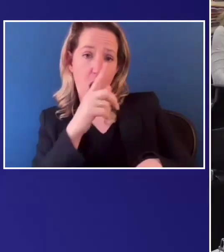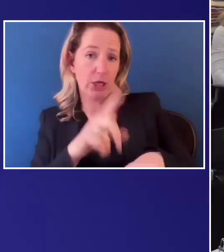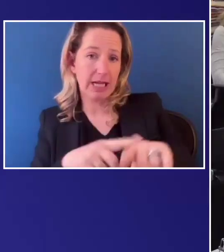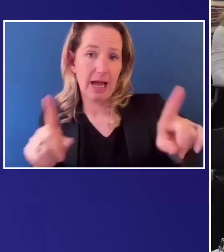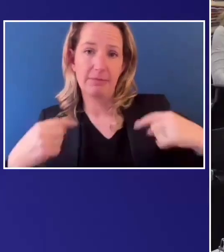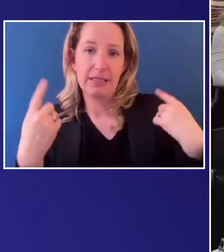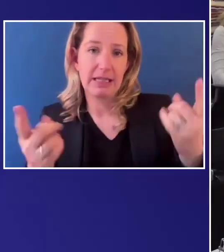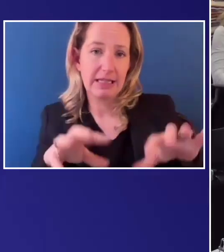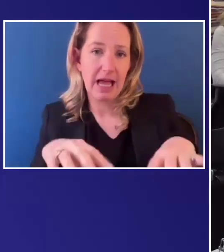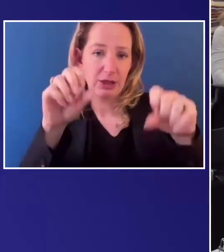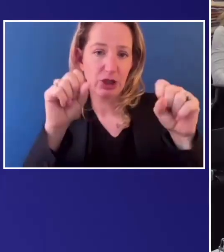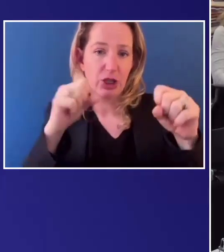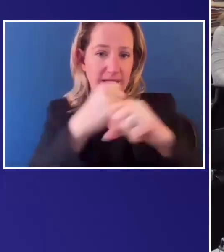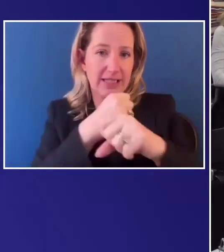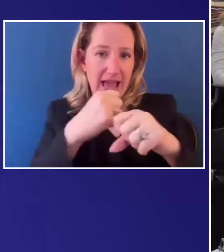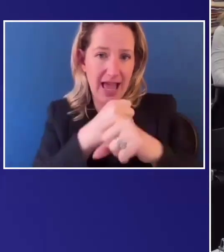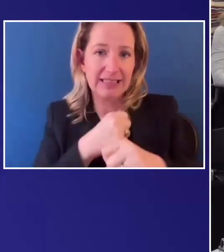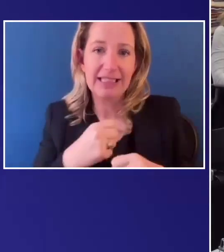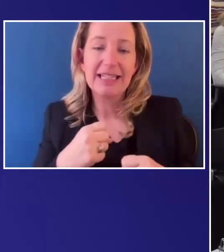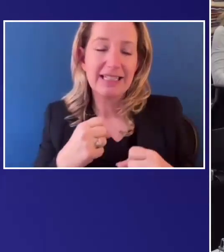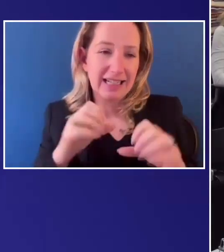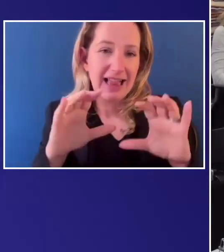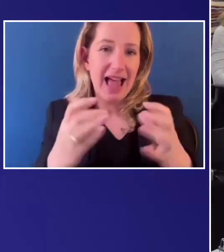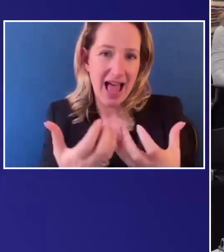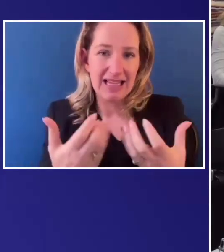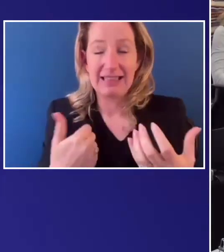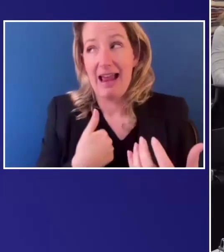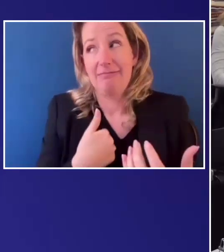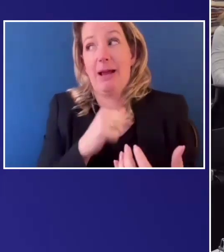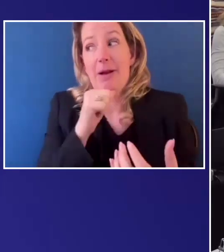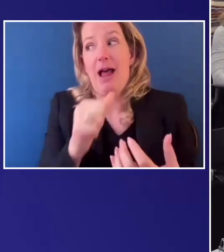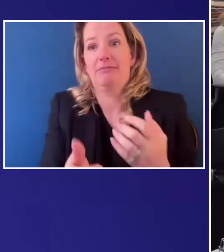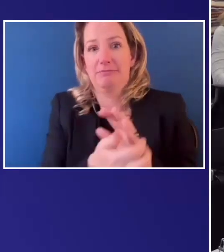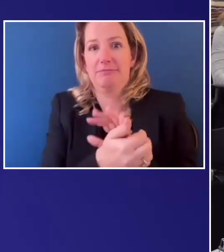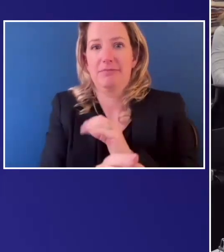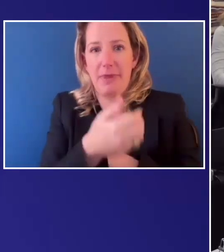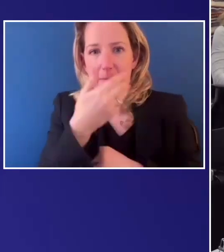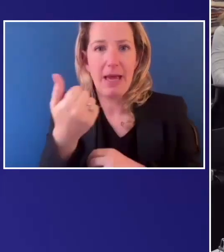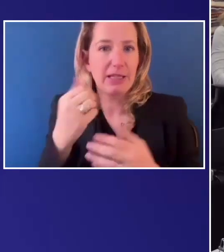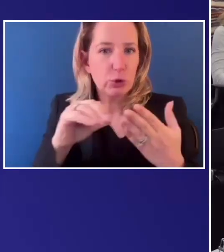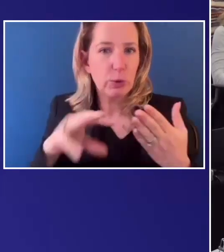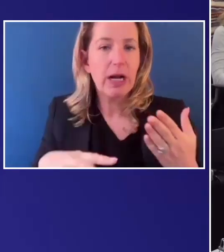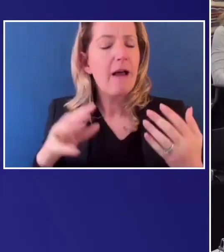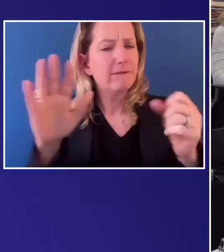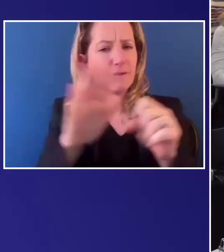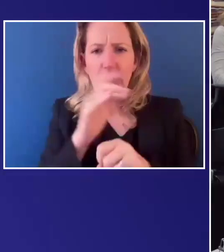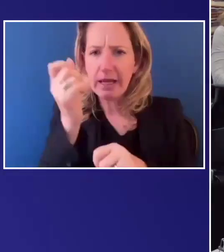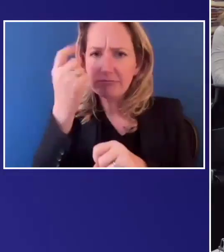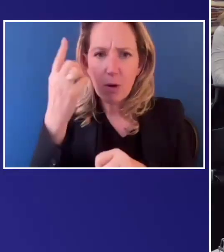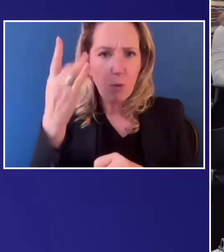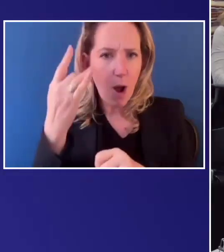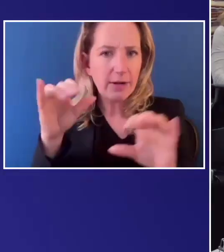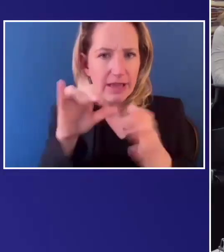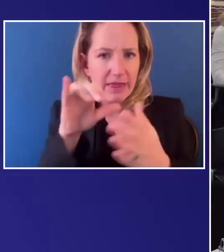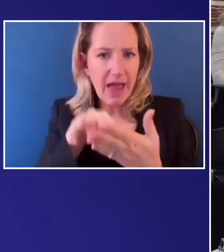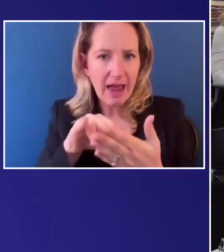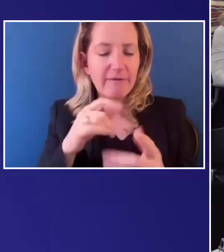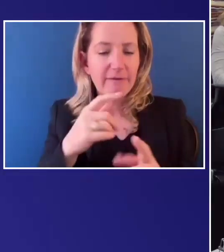I was probably not the best student in statistics. But yeah, it fully makes sense why you did it. From a statistical standpoint, I'm just